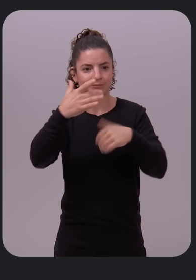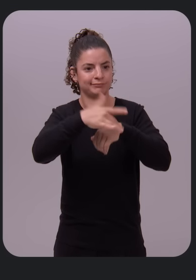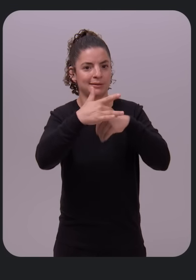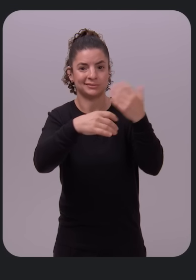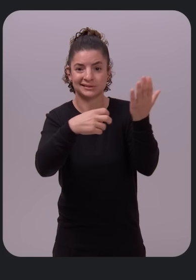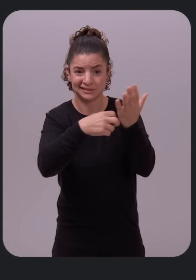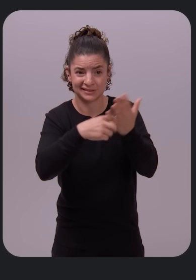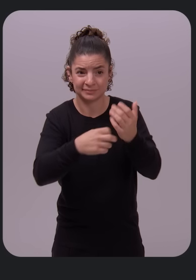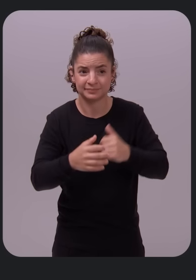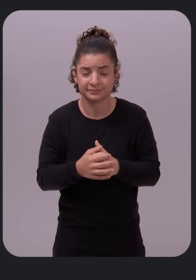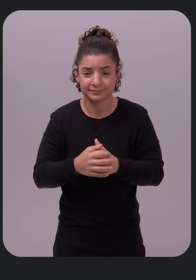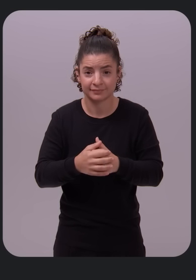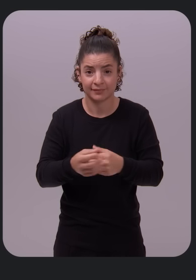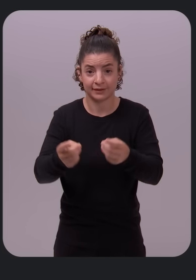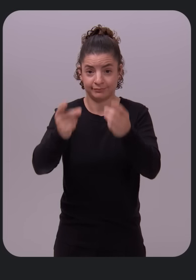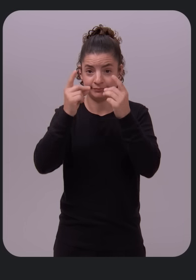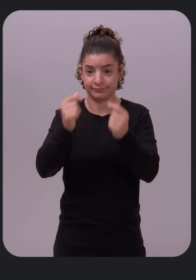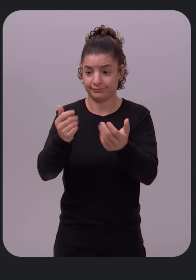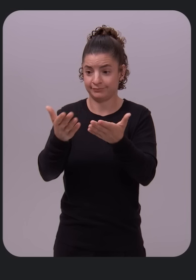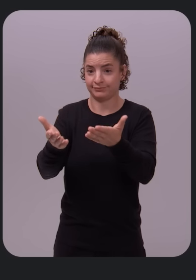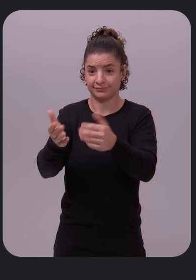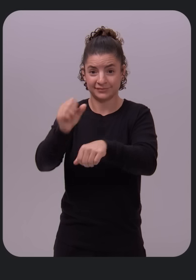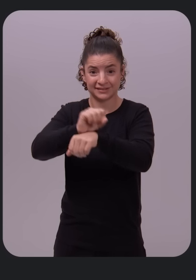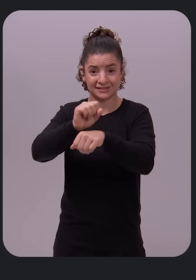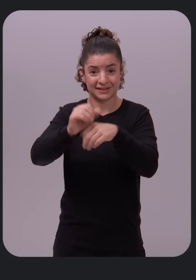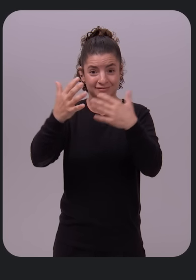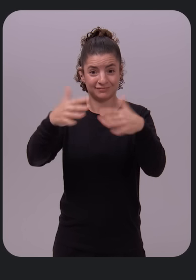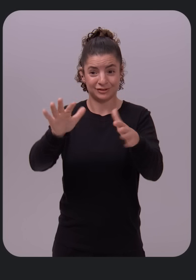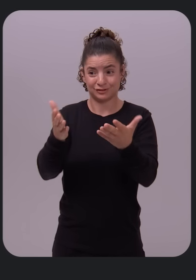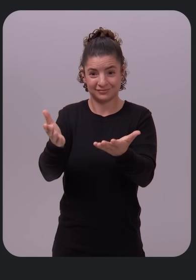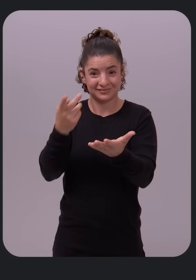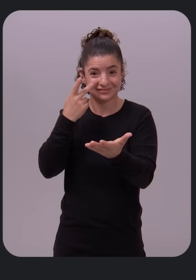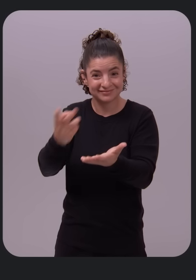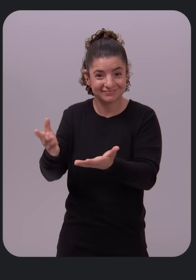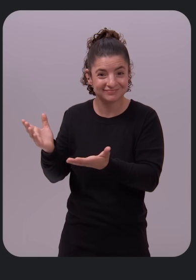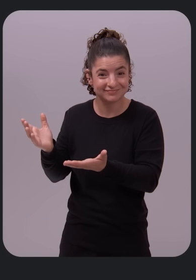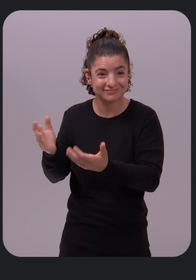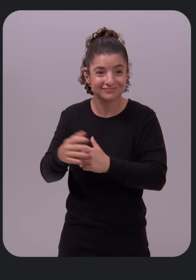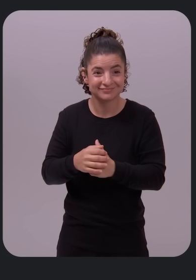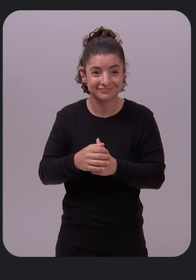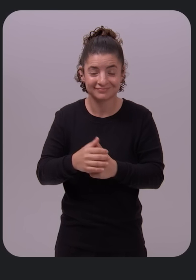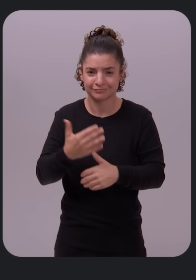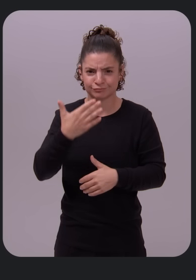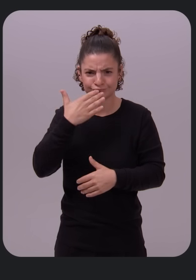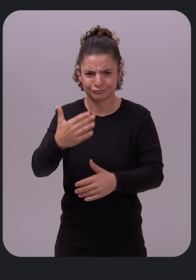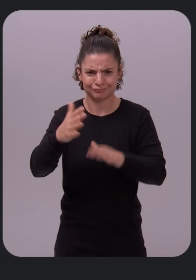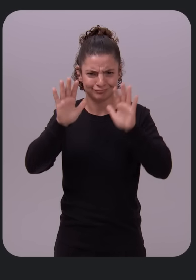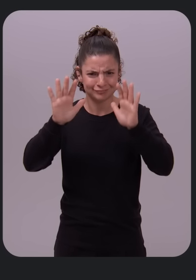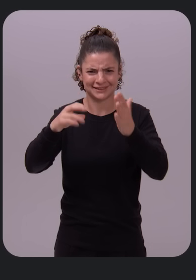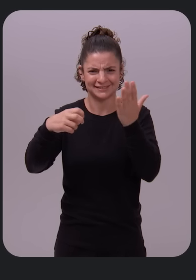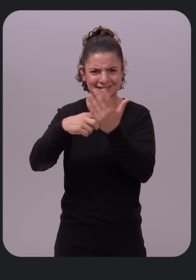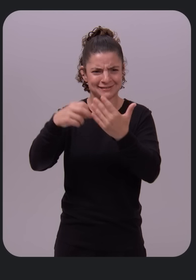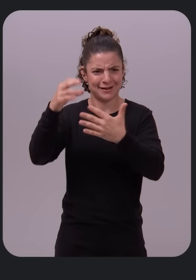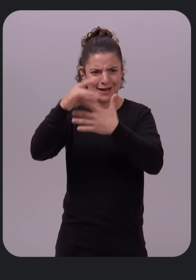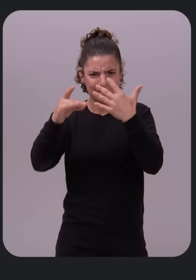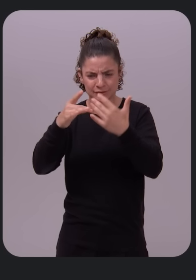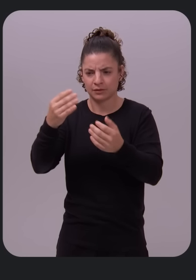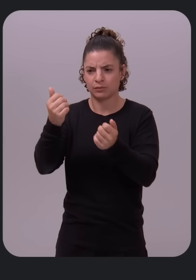Then, right here, task complete. I get great ticket options with helpful context